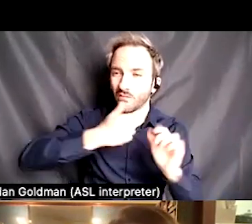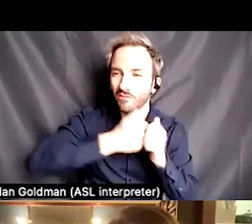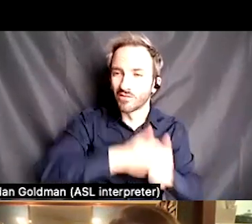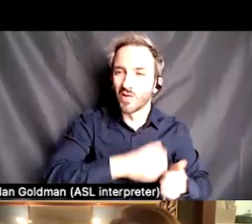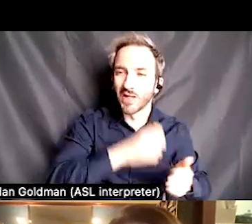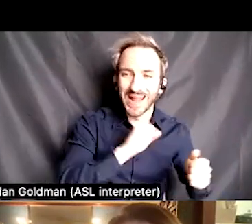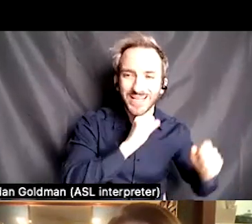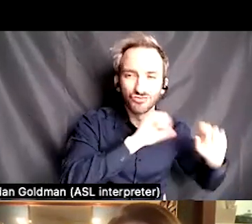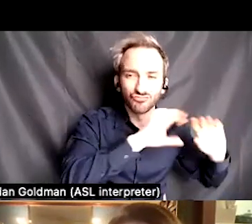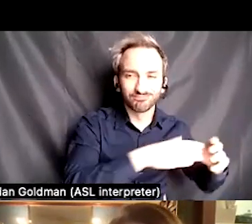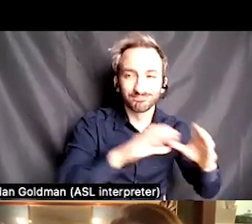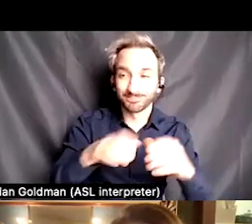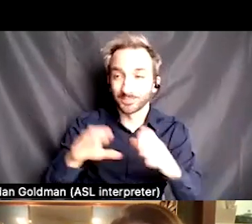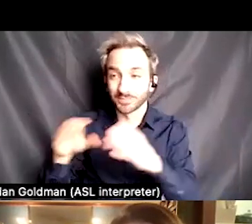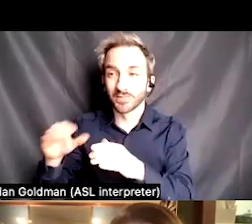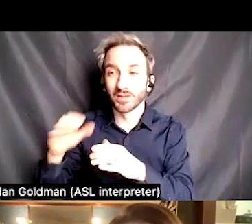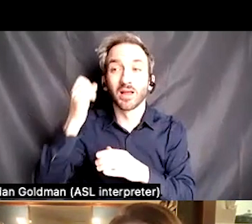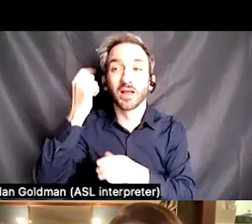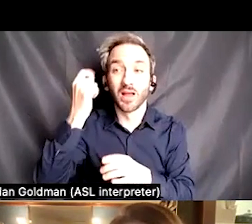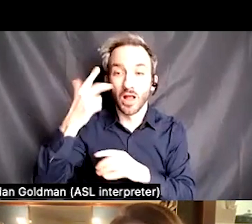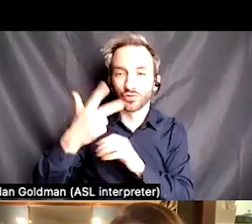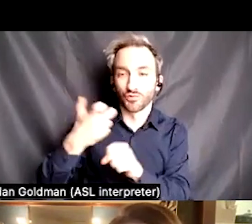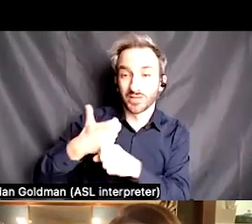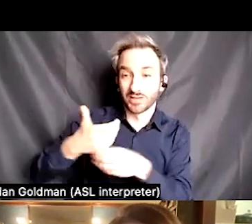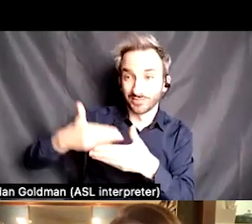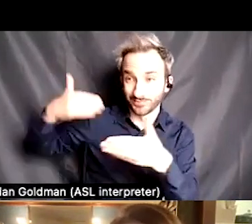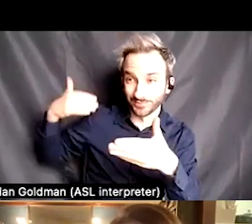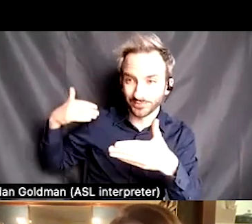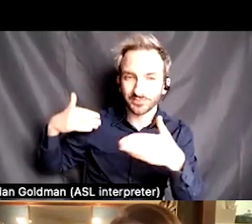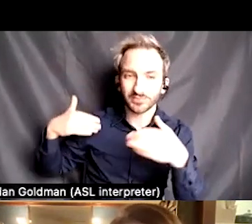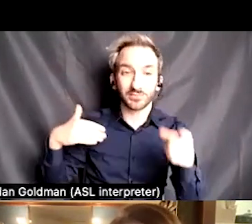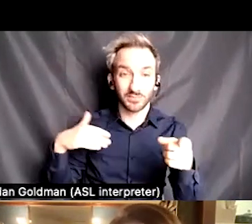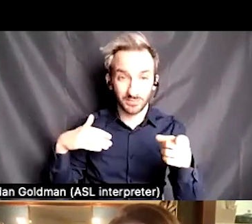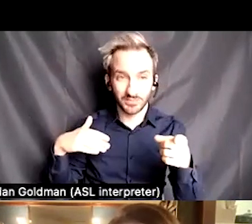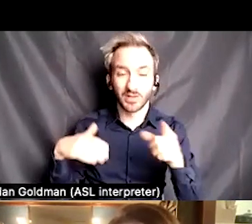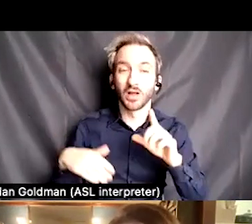three years. So, on the left side, we have the adult, in the middle, we have juvenile, and on the